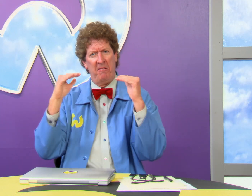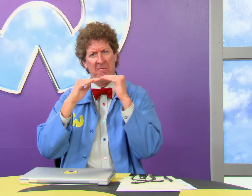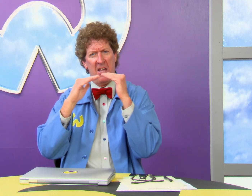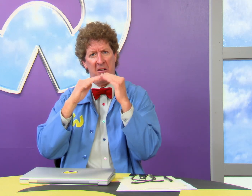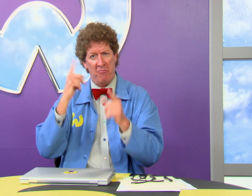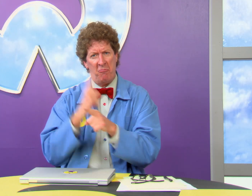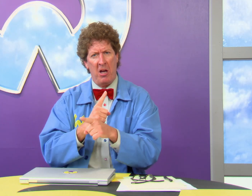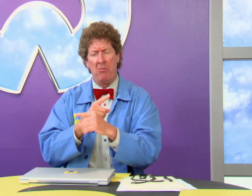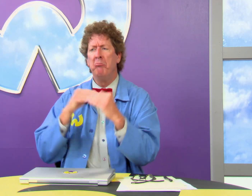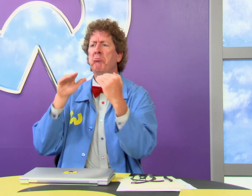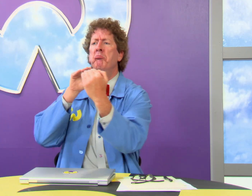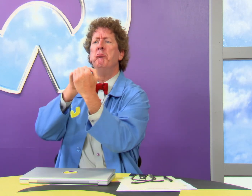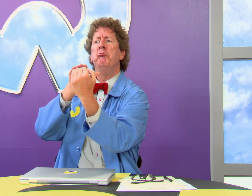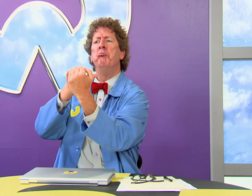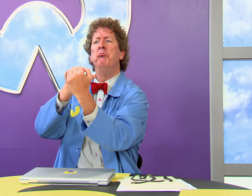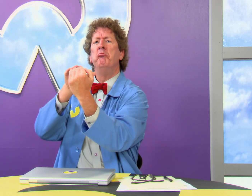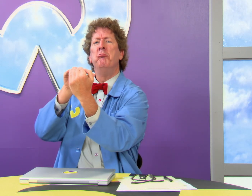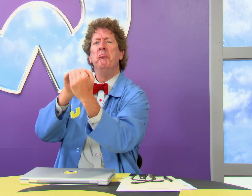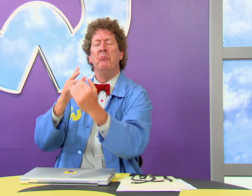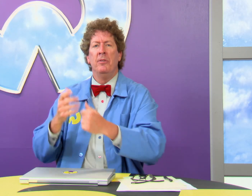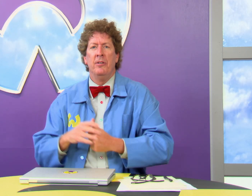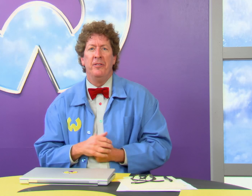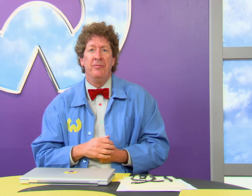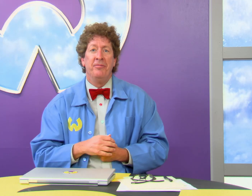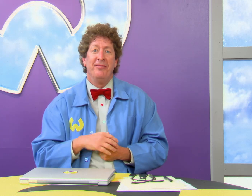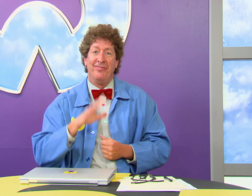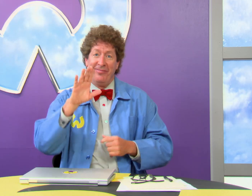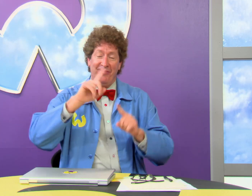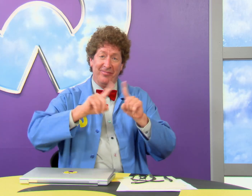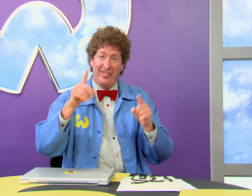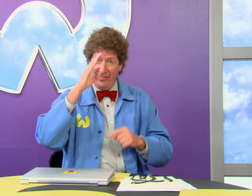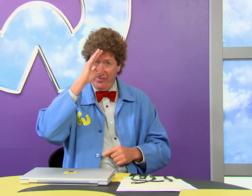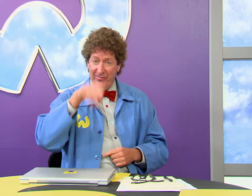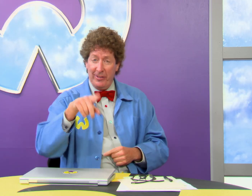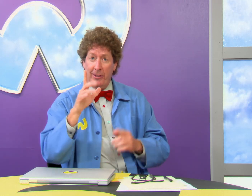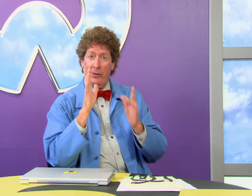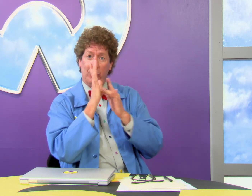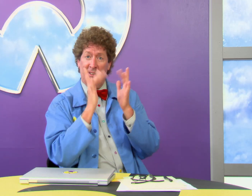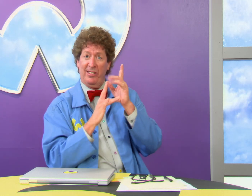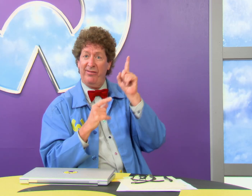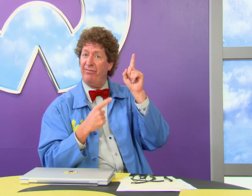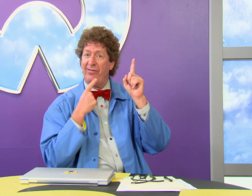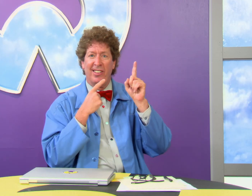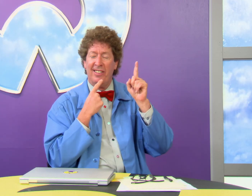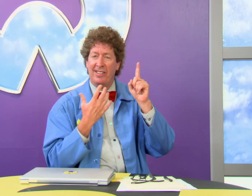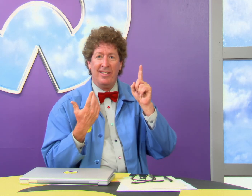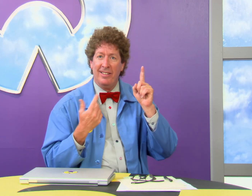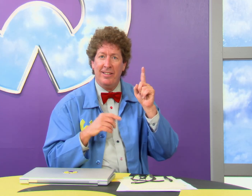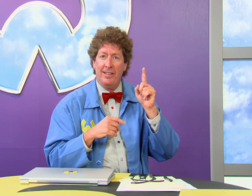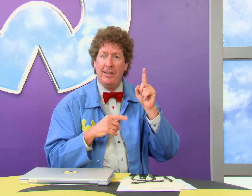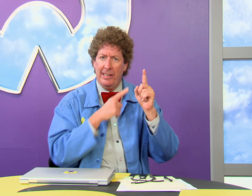WE CALL IT FAIR; GETTING EVEN IS FAIR. BUT YOU KNOW WHAT JESUS SAID?